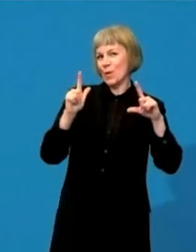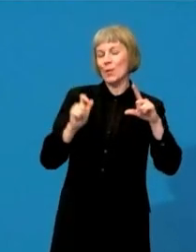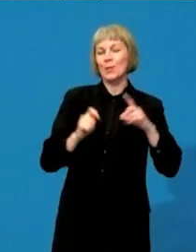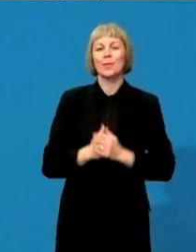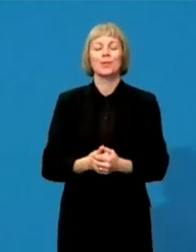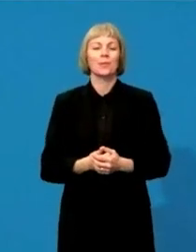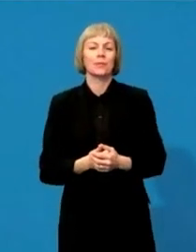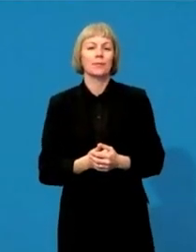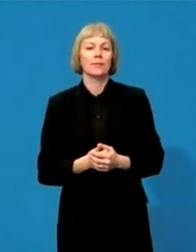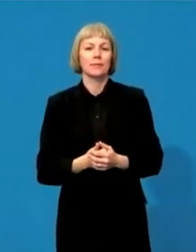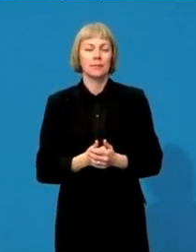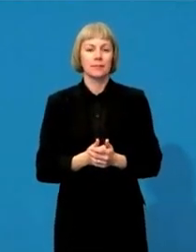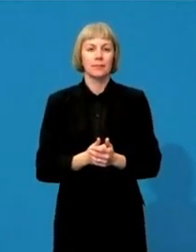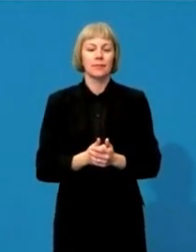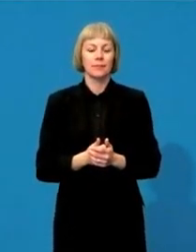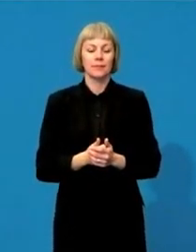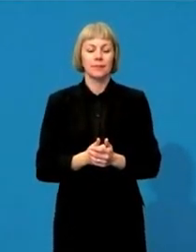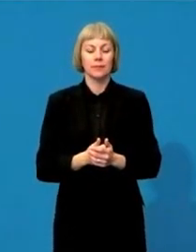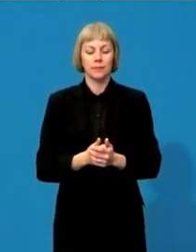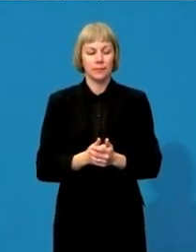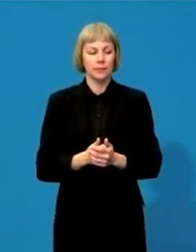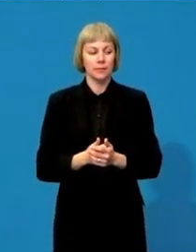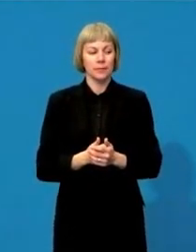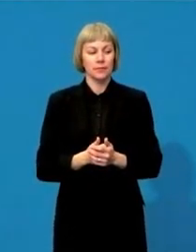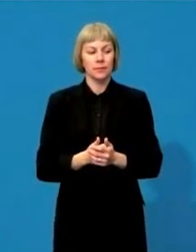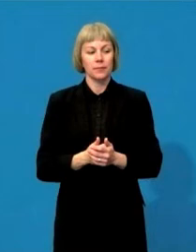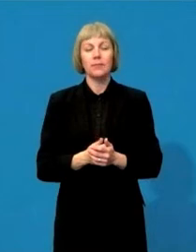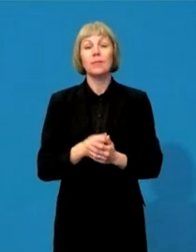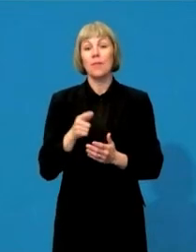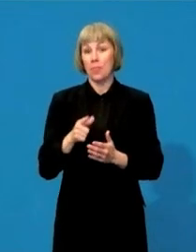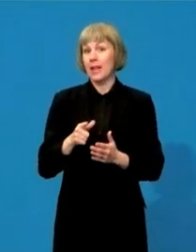That's the photo of our main river in full flood.